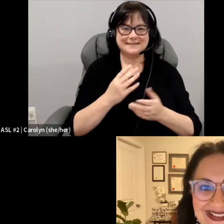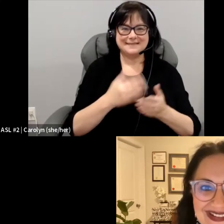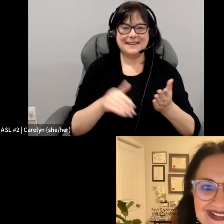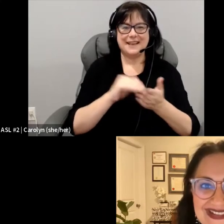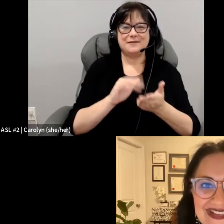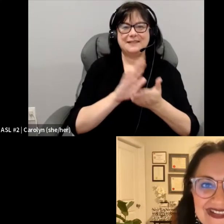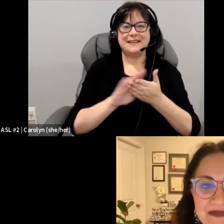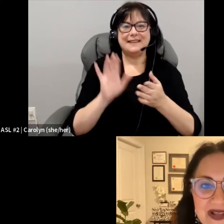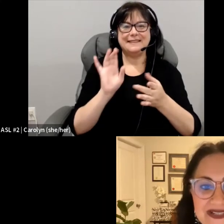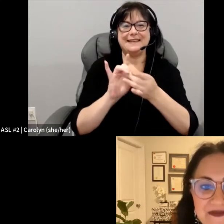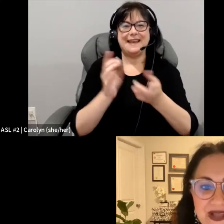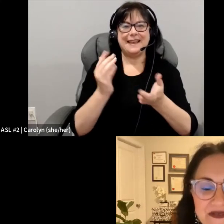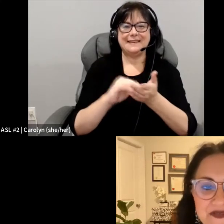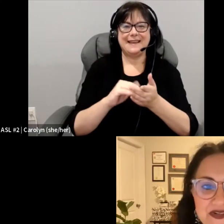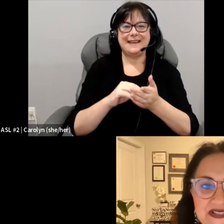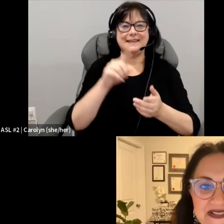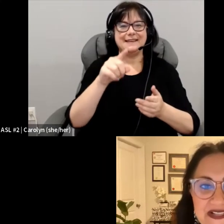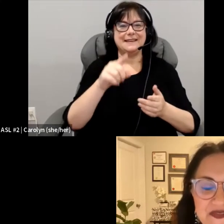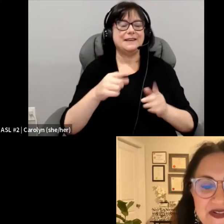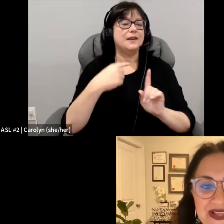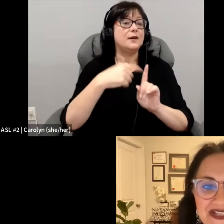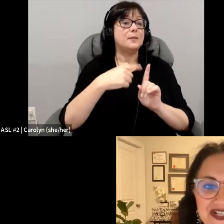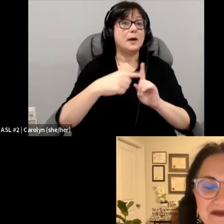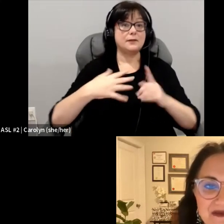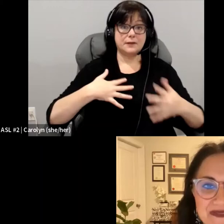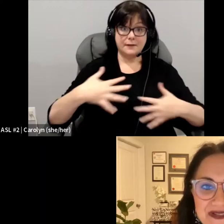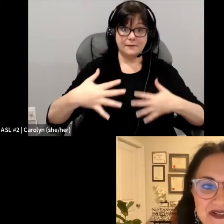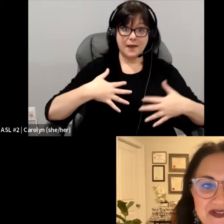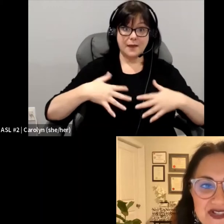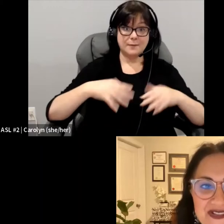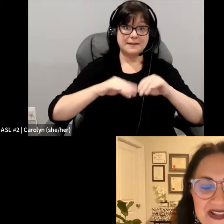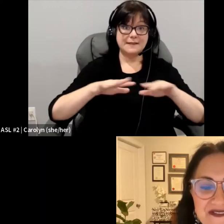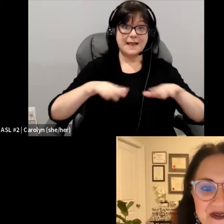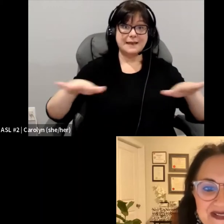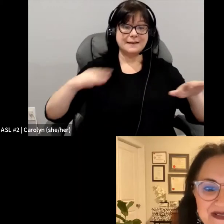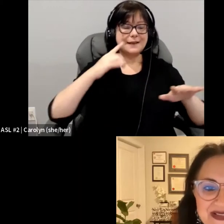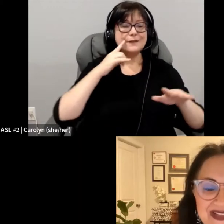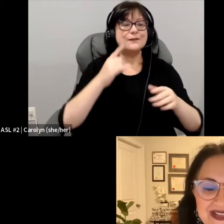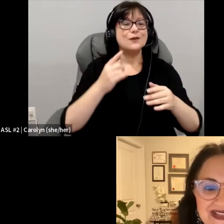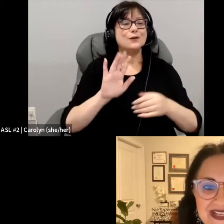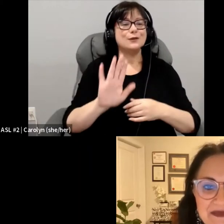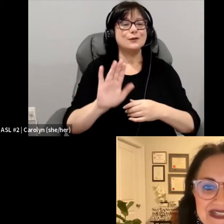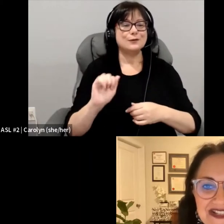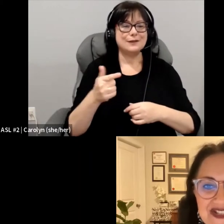Ena Chadha : SENDING POSITIVE VIBES FOR A SUCCESSFUL AGM CONCLUSION. KEEP IN TOUCH.